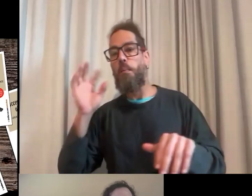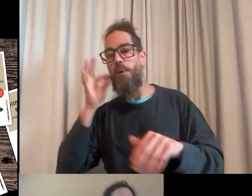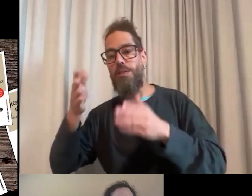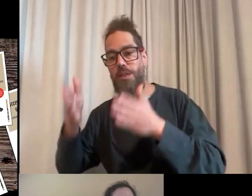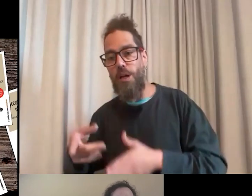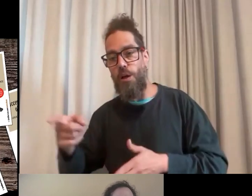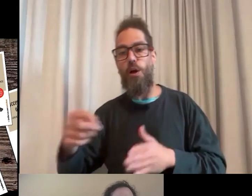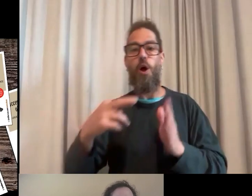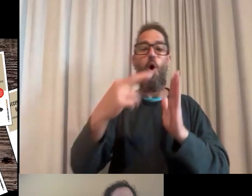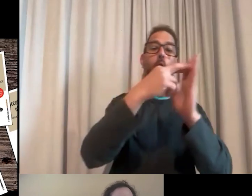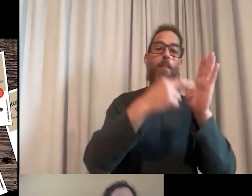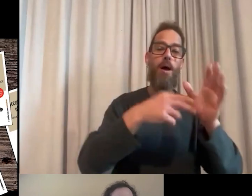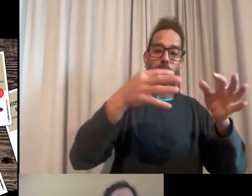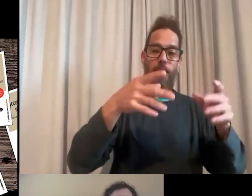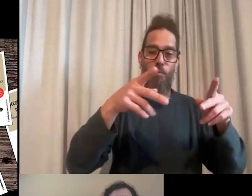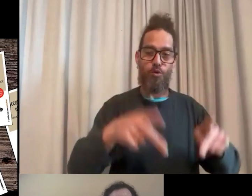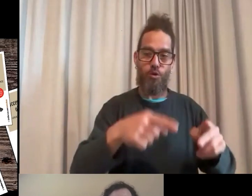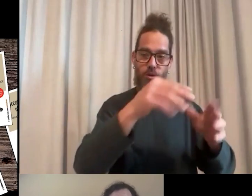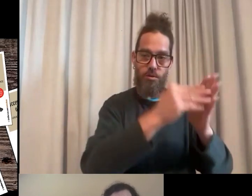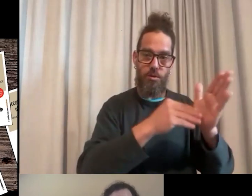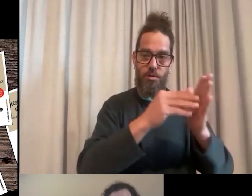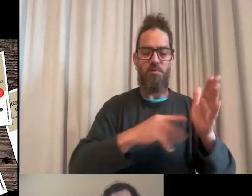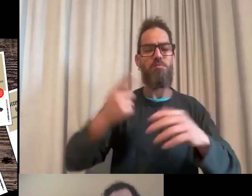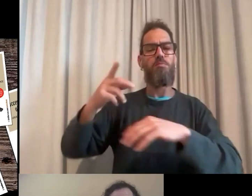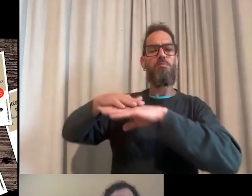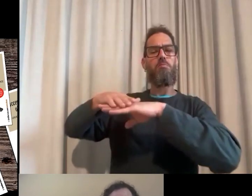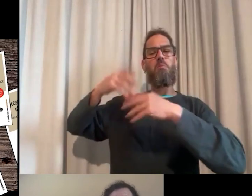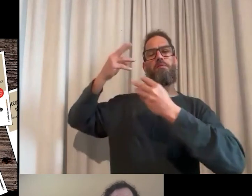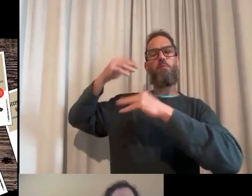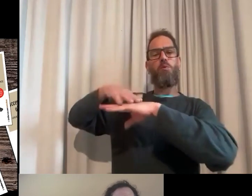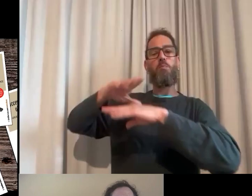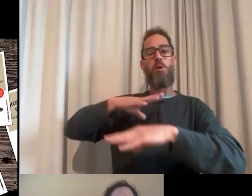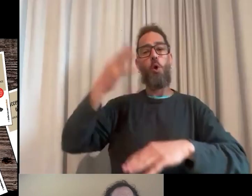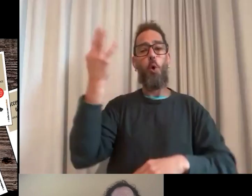a course on these regs themselves, but we go way deeper than I did today.